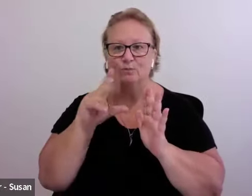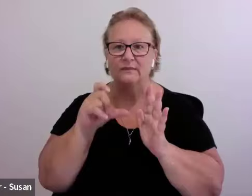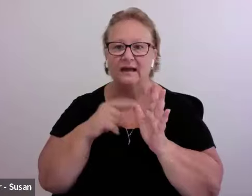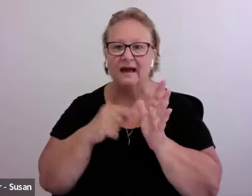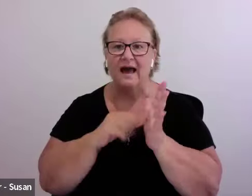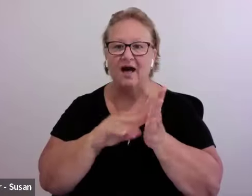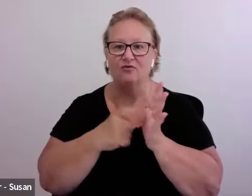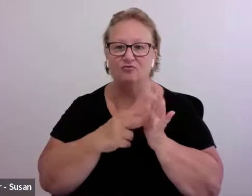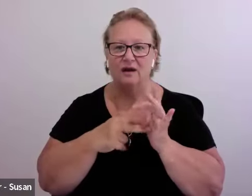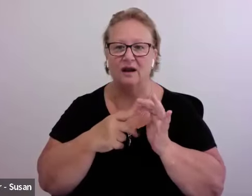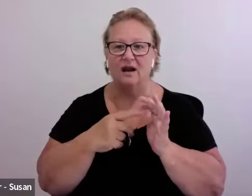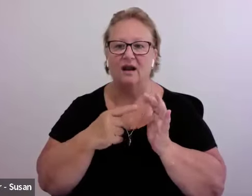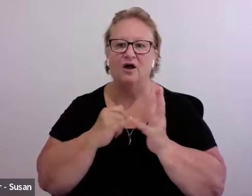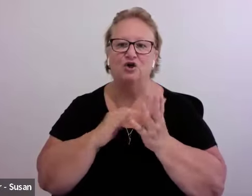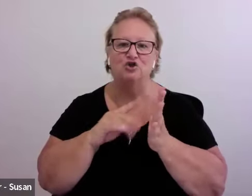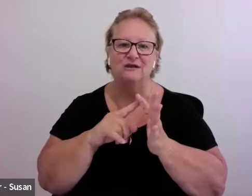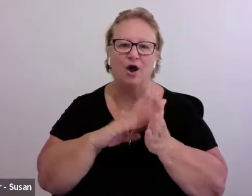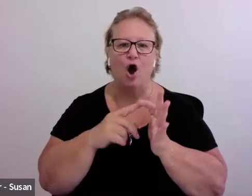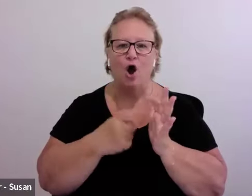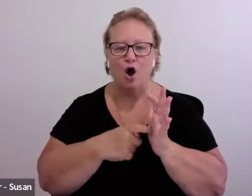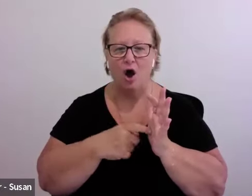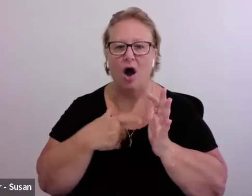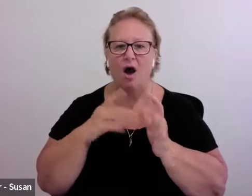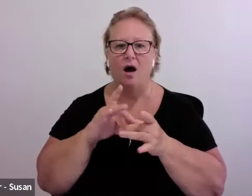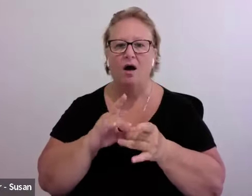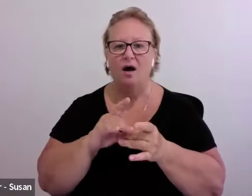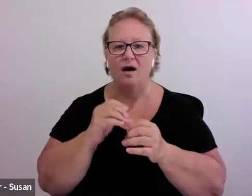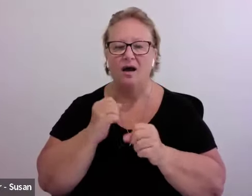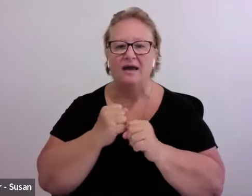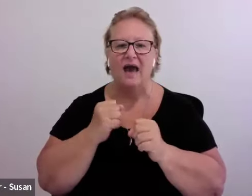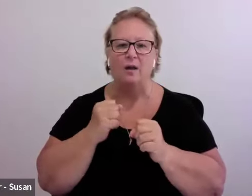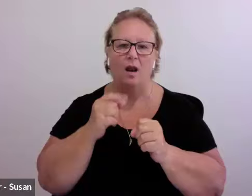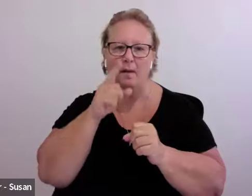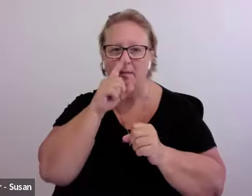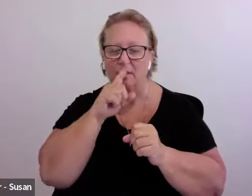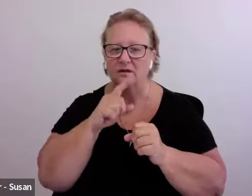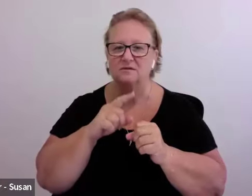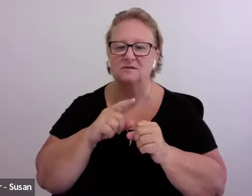Catherine. CATHERINE: Thank you, Mary. Hello everyone. My name is Catherine Raffaele. My